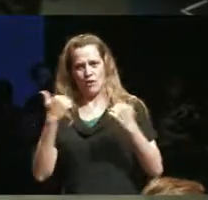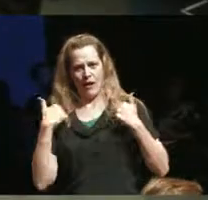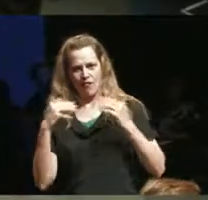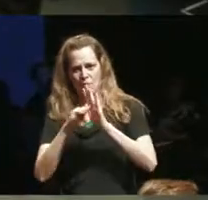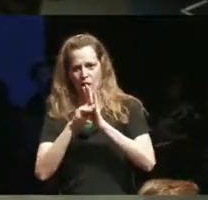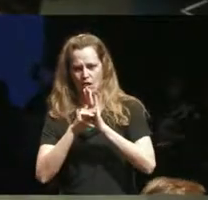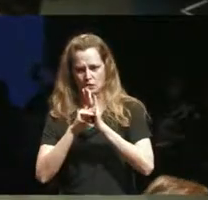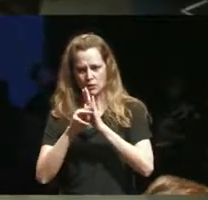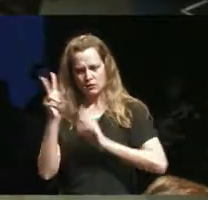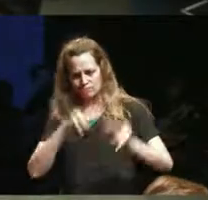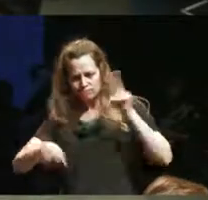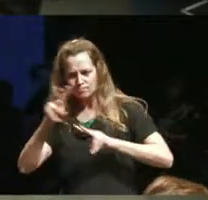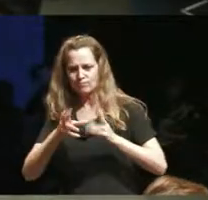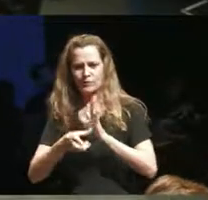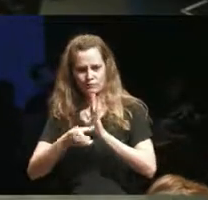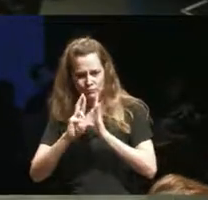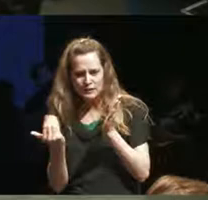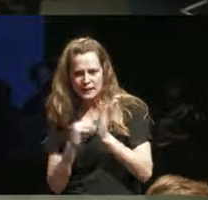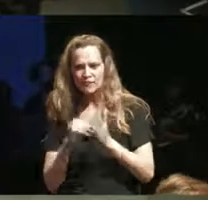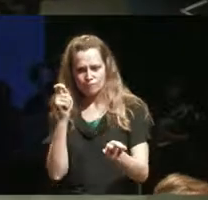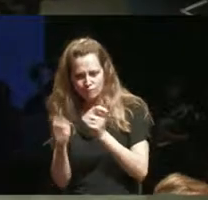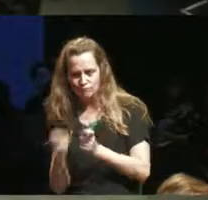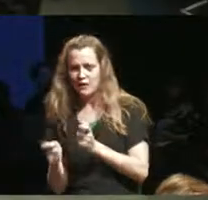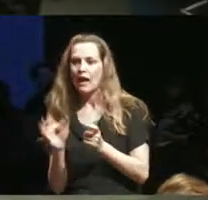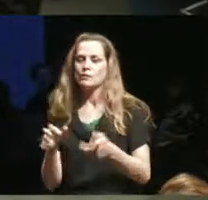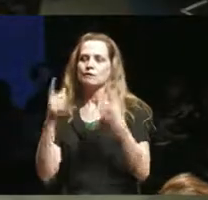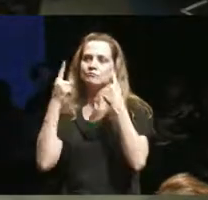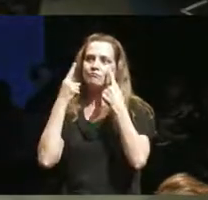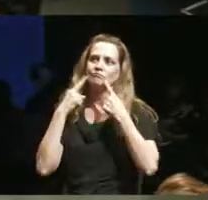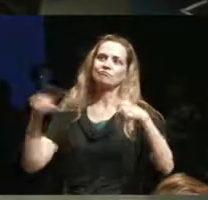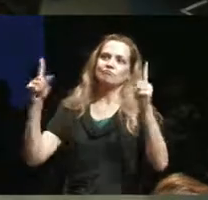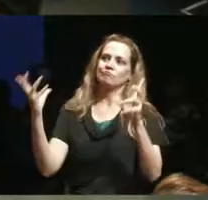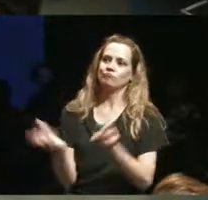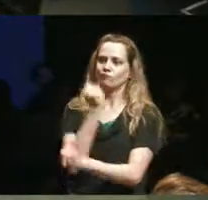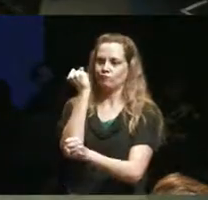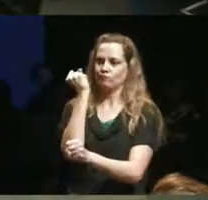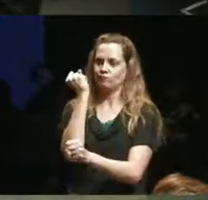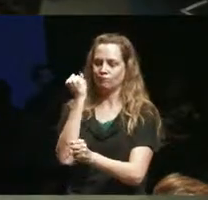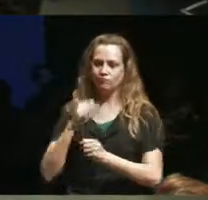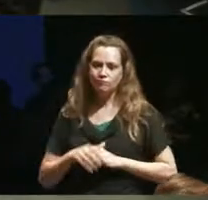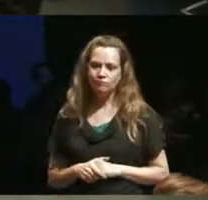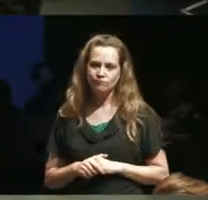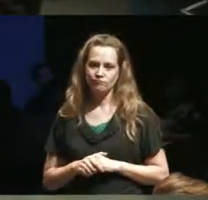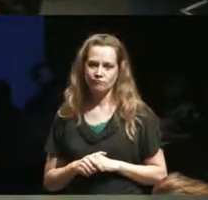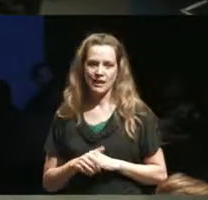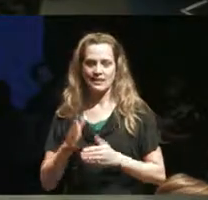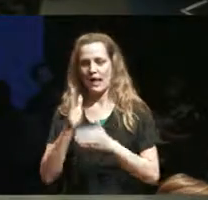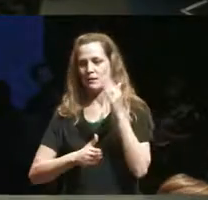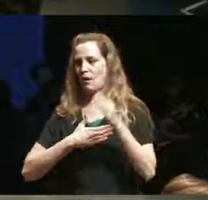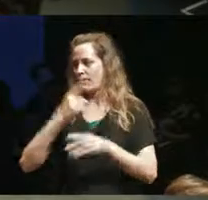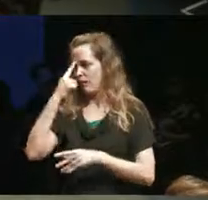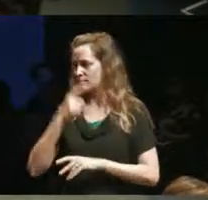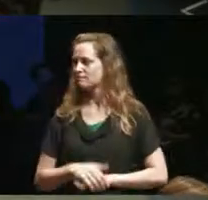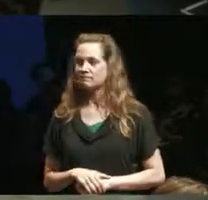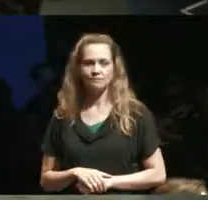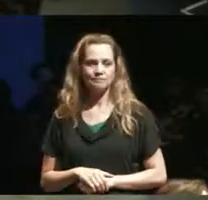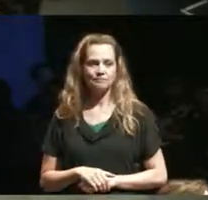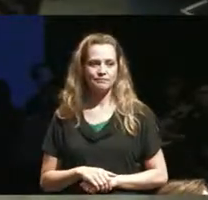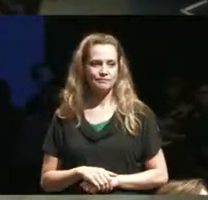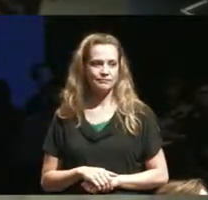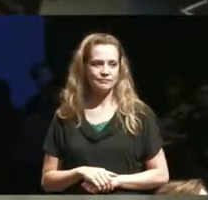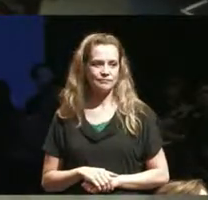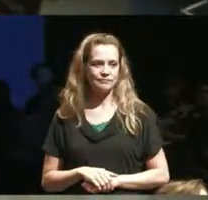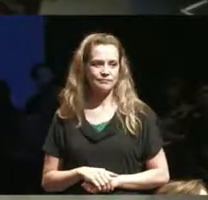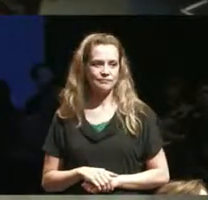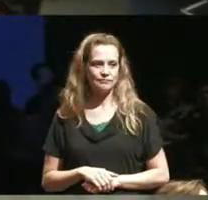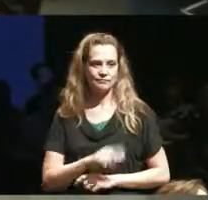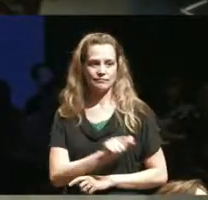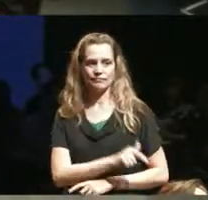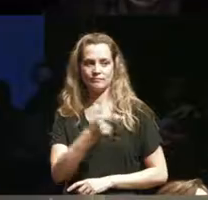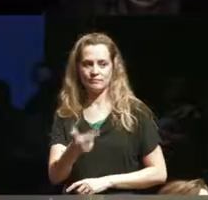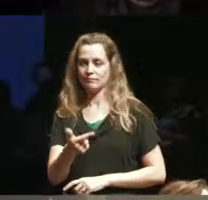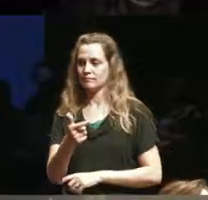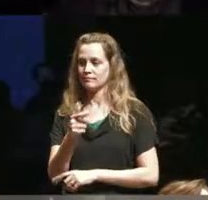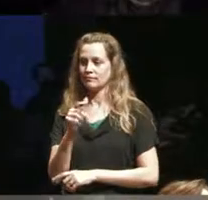then that would be a significant victory and that is the end of method thank you